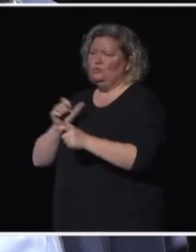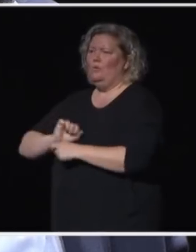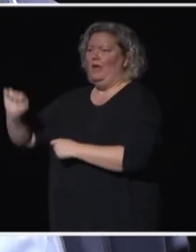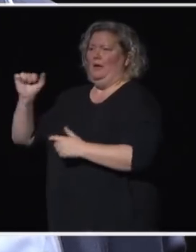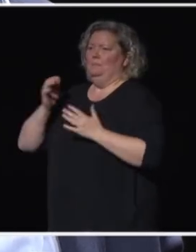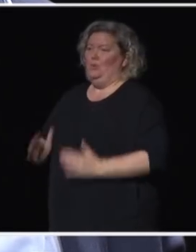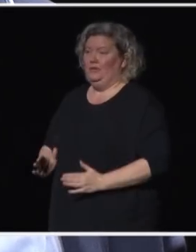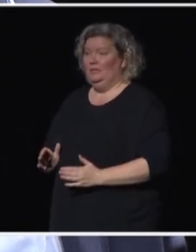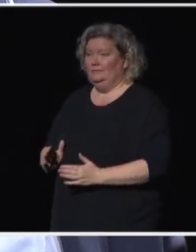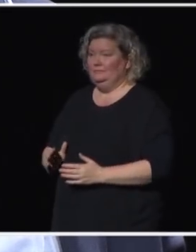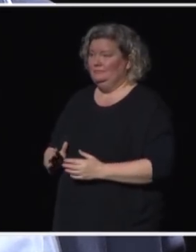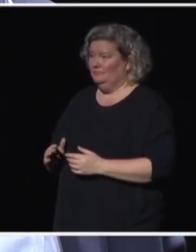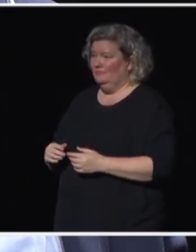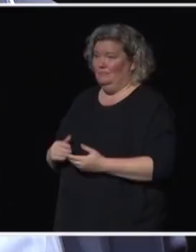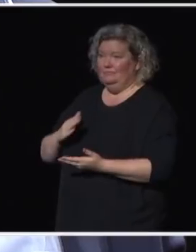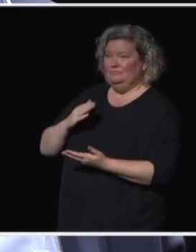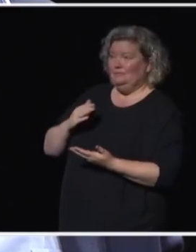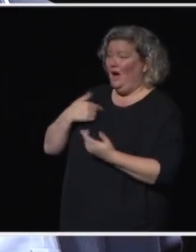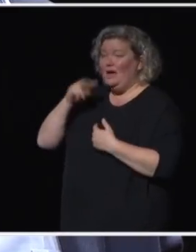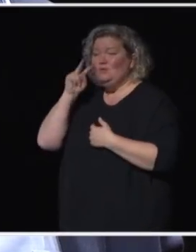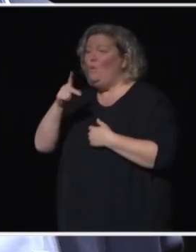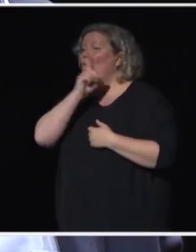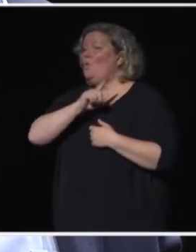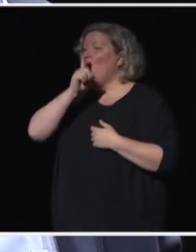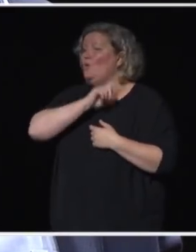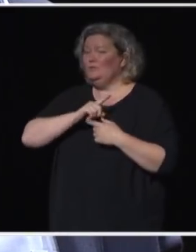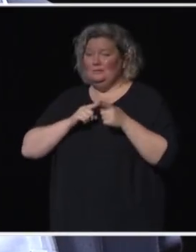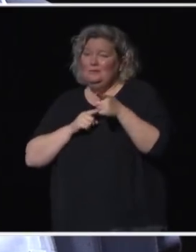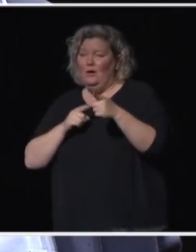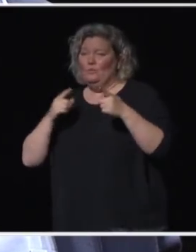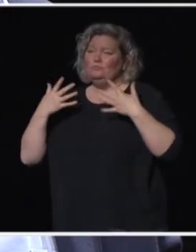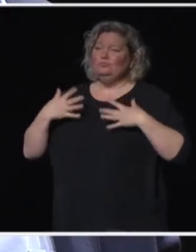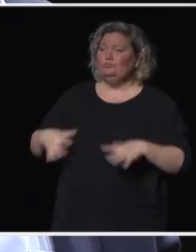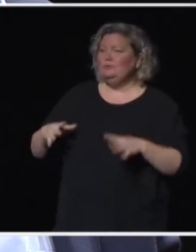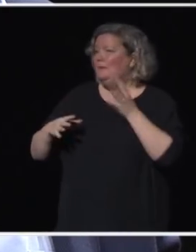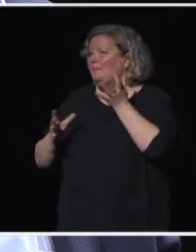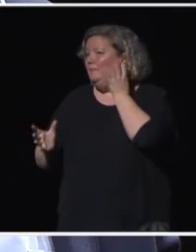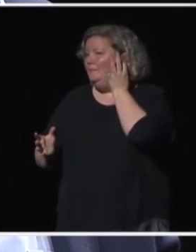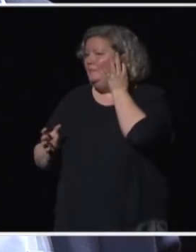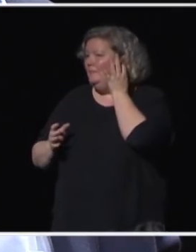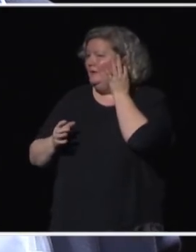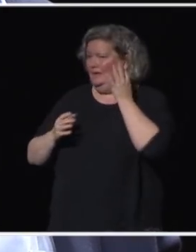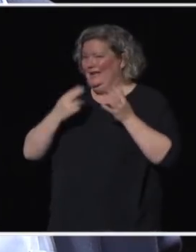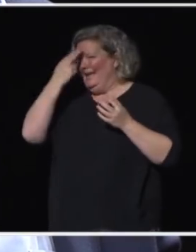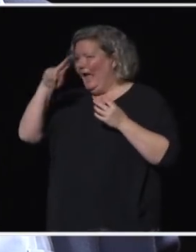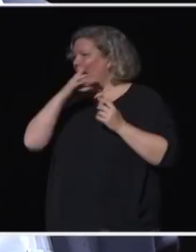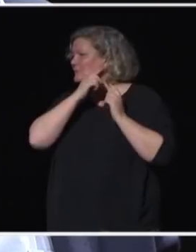I saw it in the girls, in their loud laughter, in their gilded bamboo earrings that announced their names thrice over.